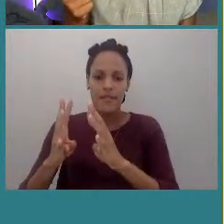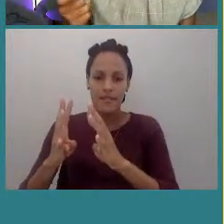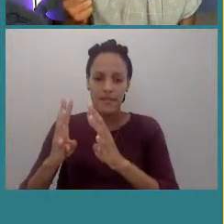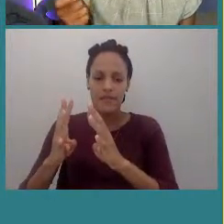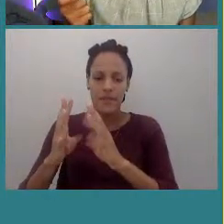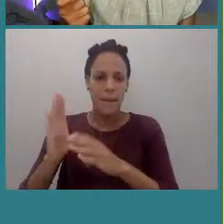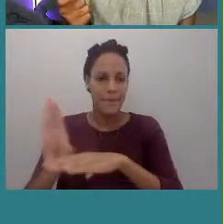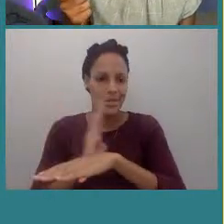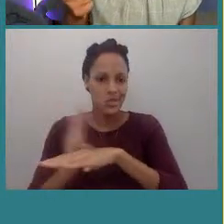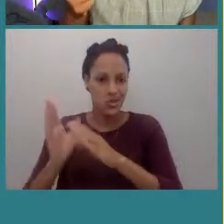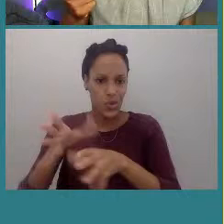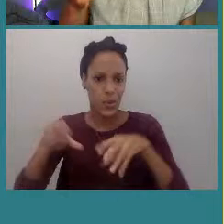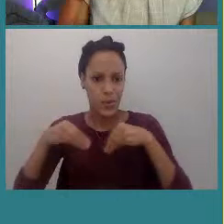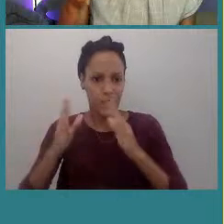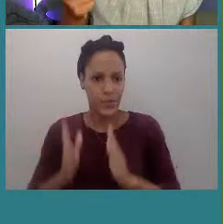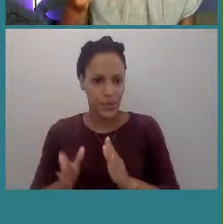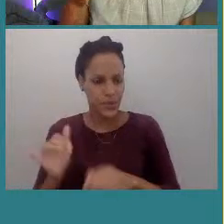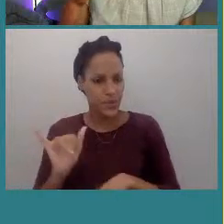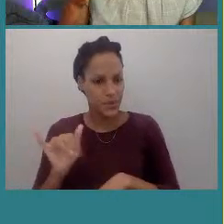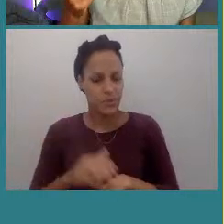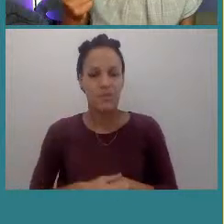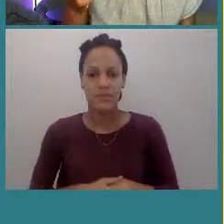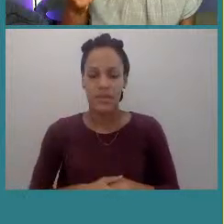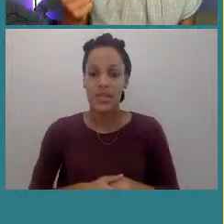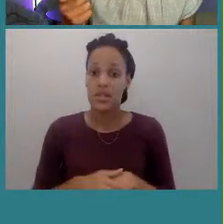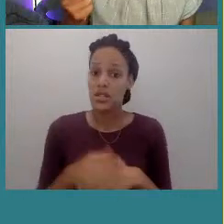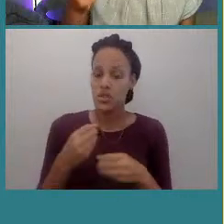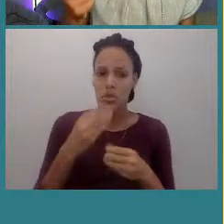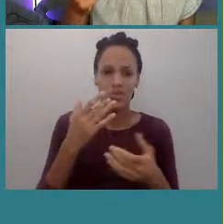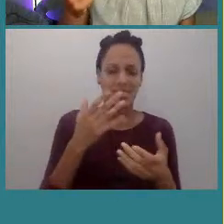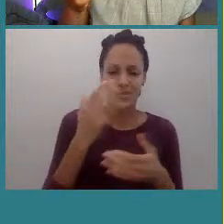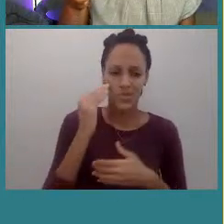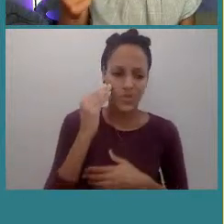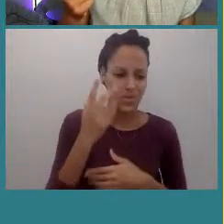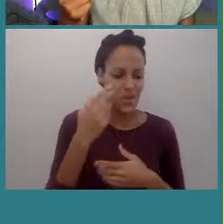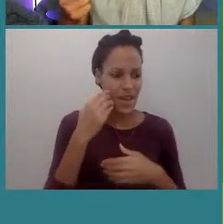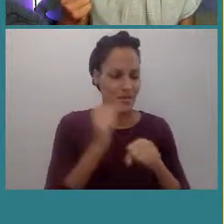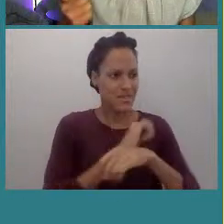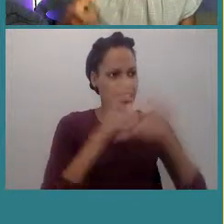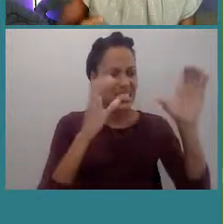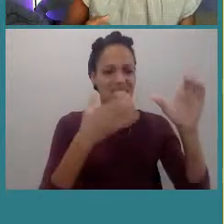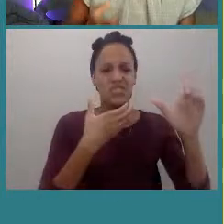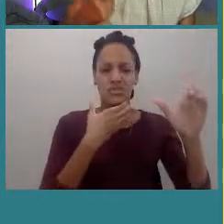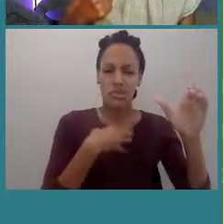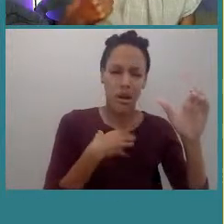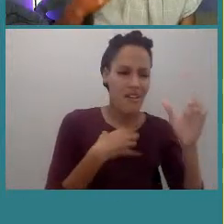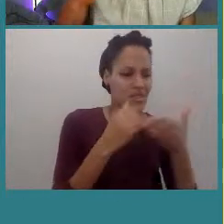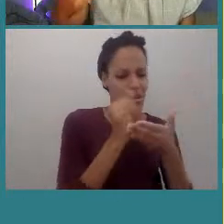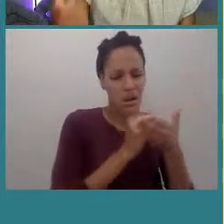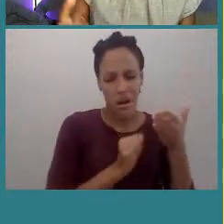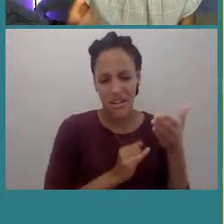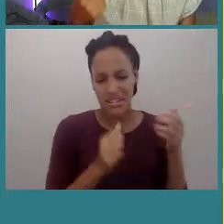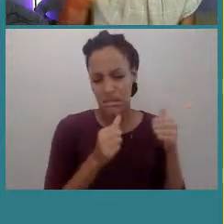go from that starving artist mentality that they like to feed us, creating things and